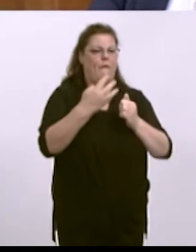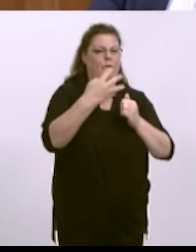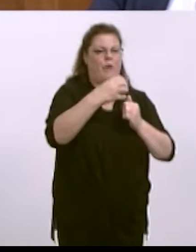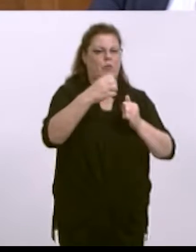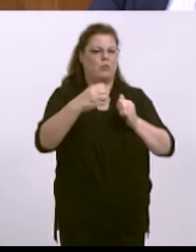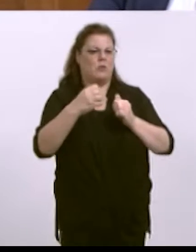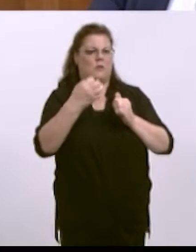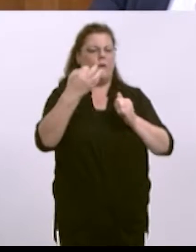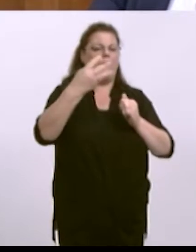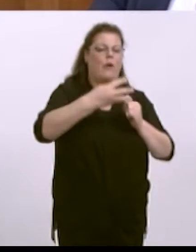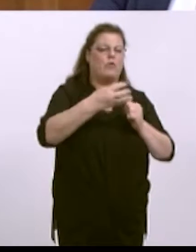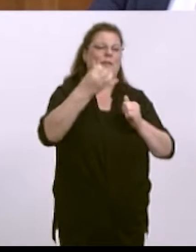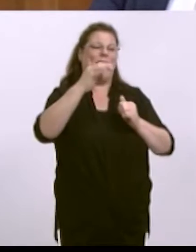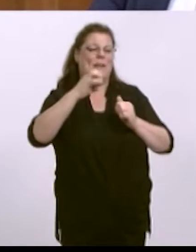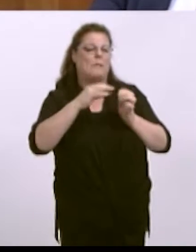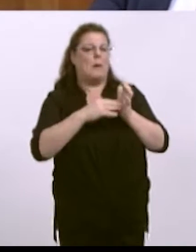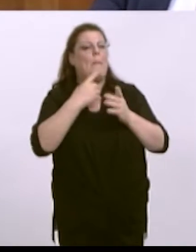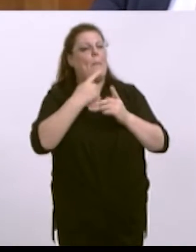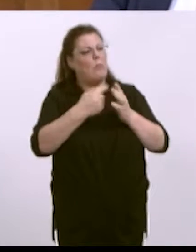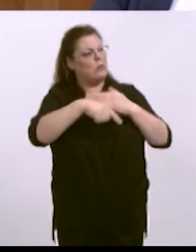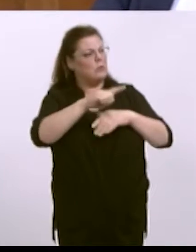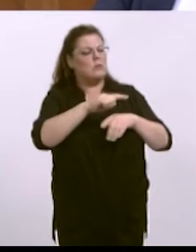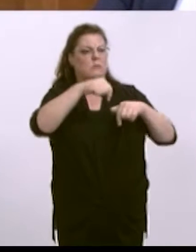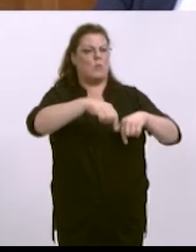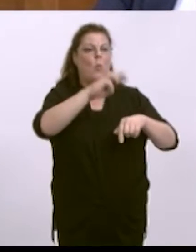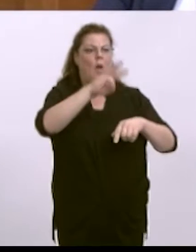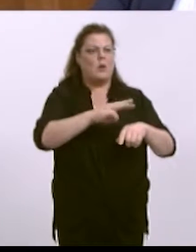will play a very important part in the Year of Adventure plans. Weíve been working very